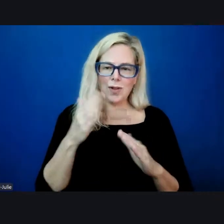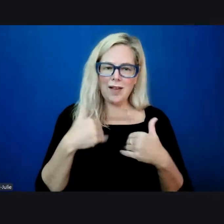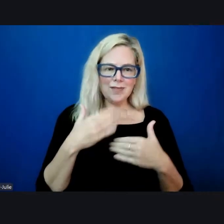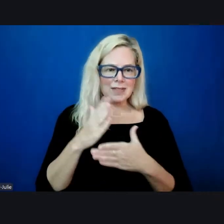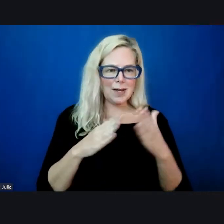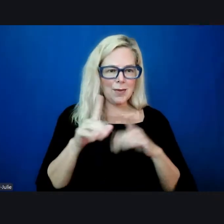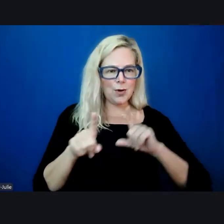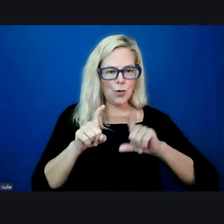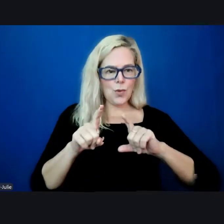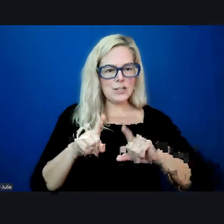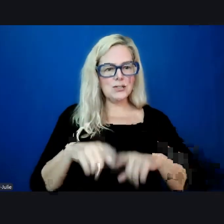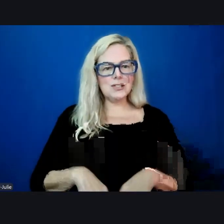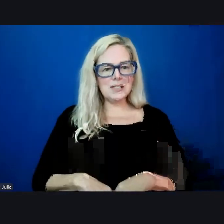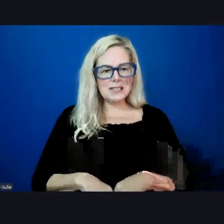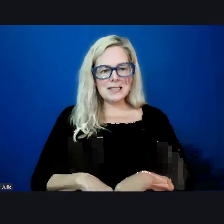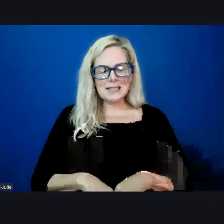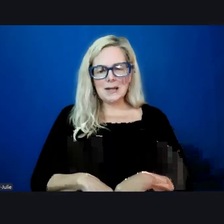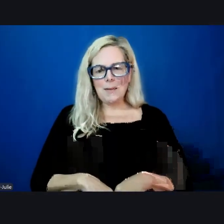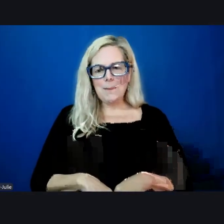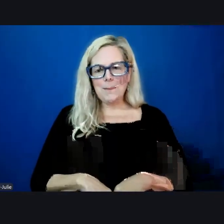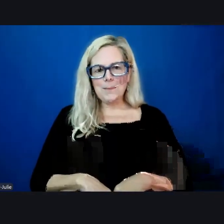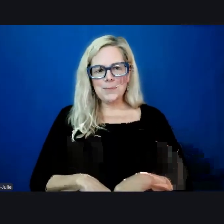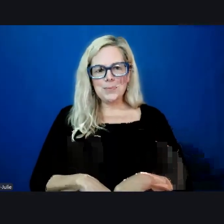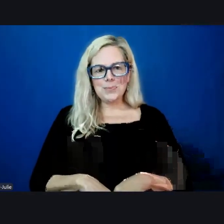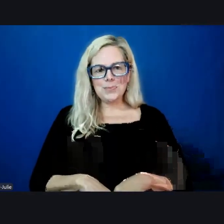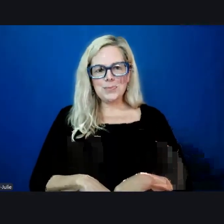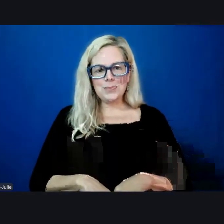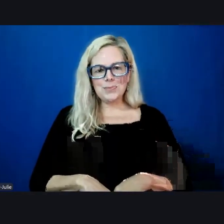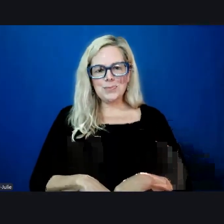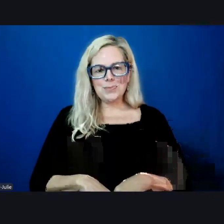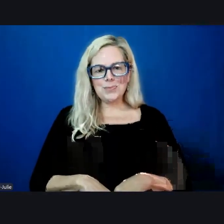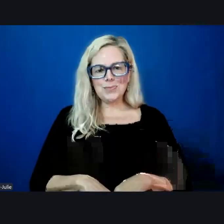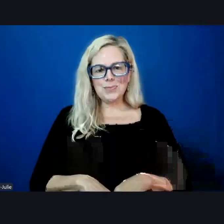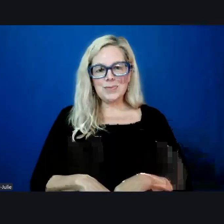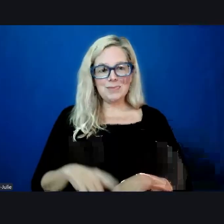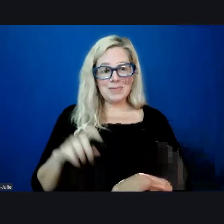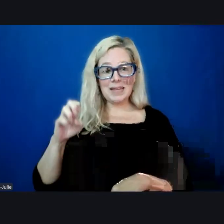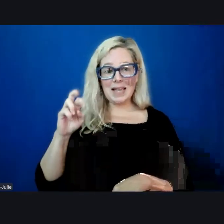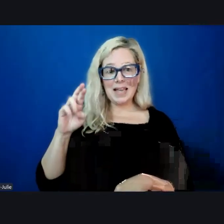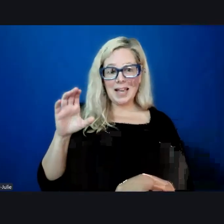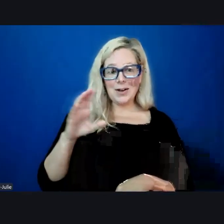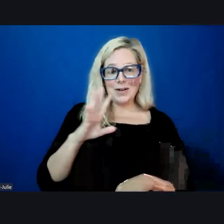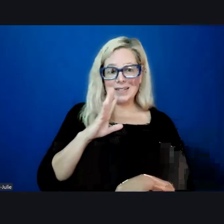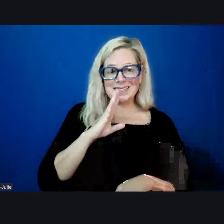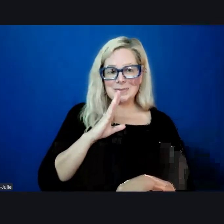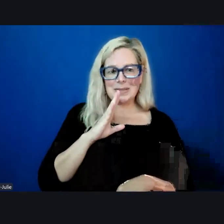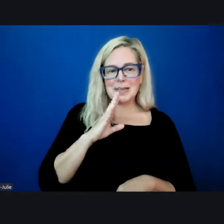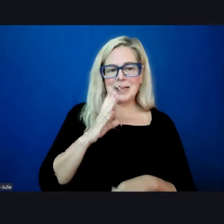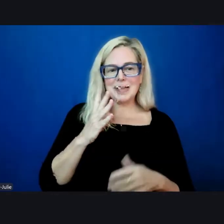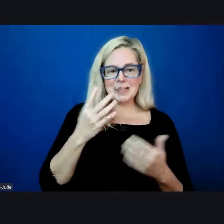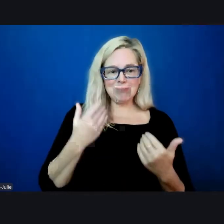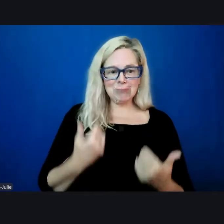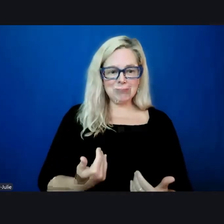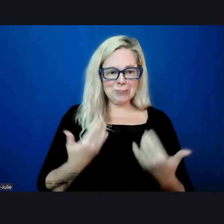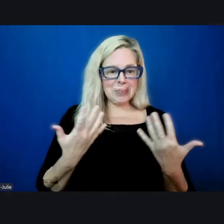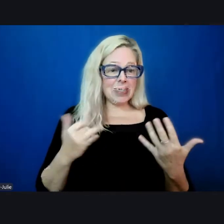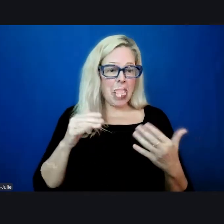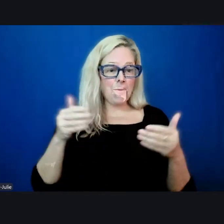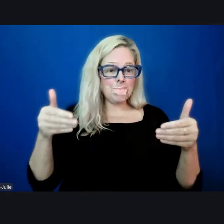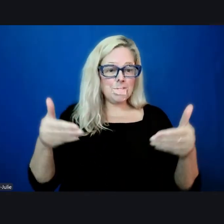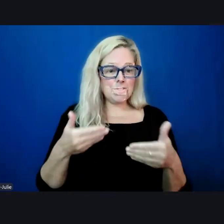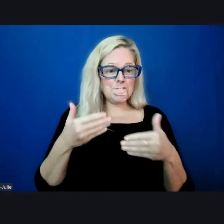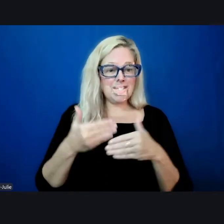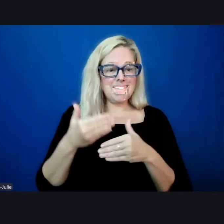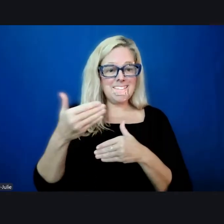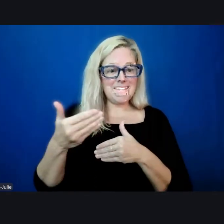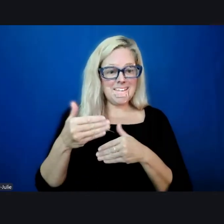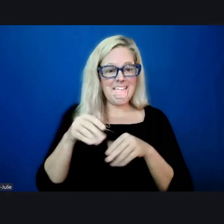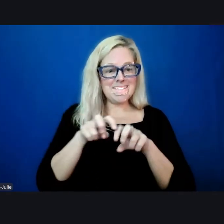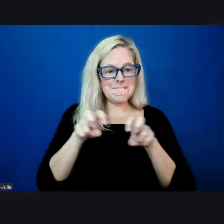Eric speaking and I'm going to introduce our next um panelist. His name is Amged Soliman and he is